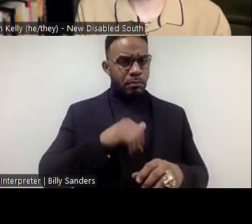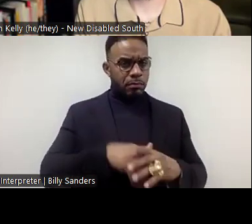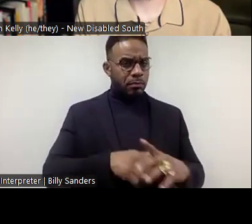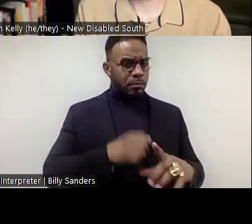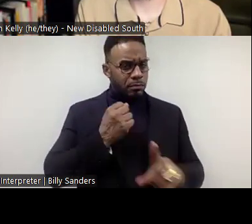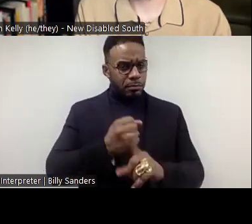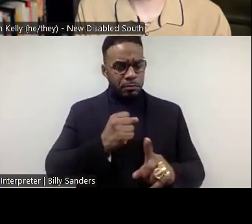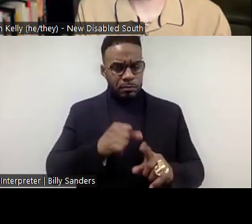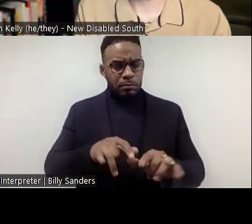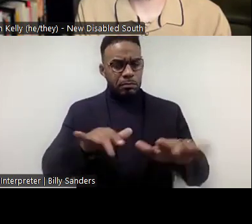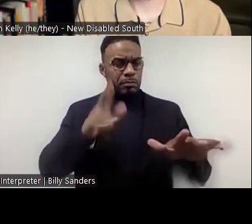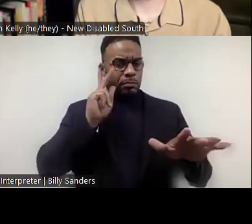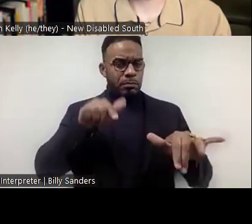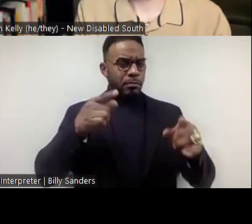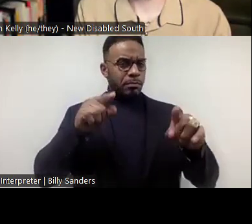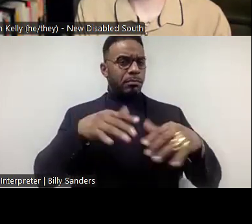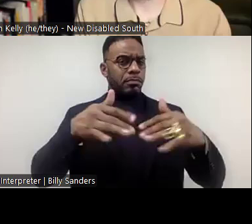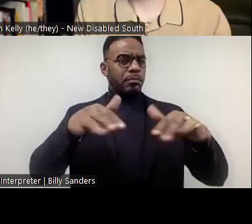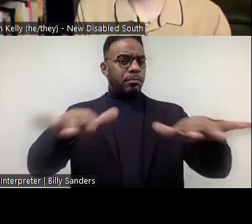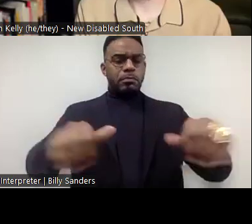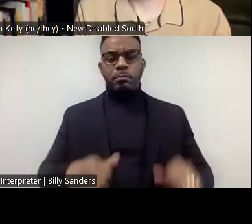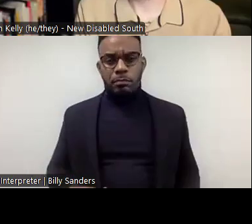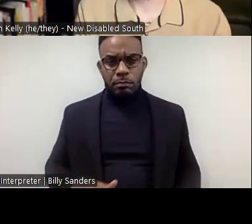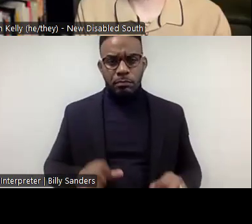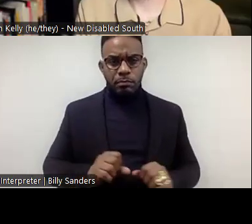attention to those and they actually are impactful and we'